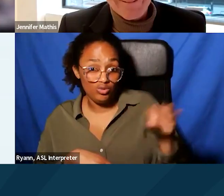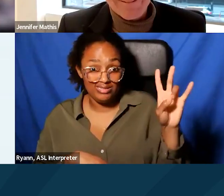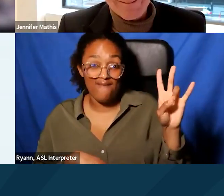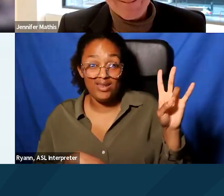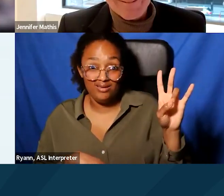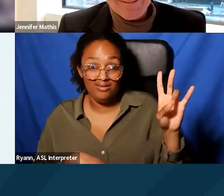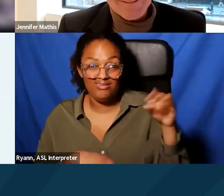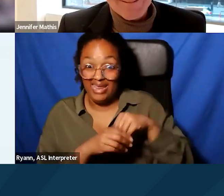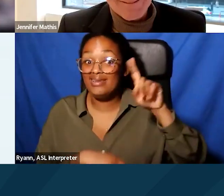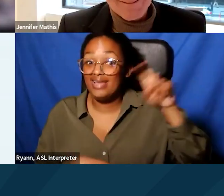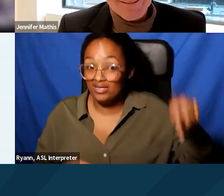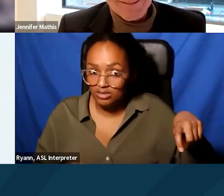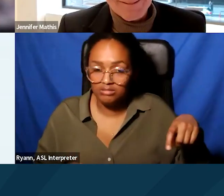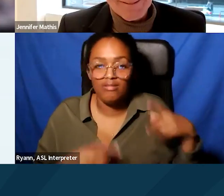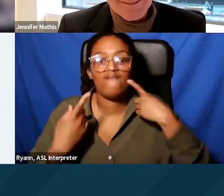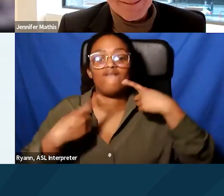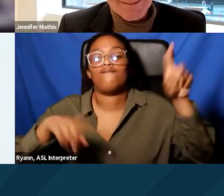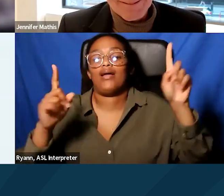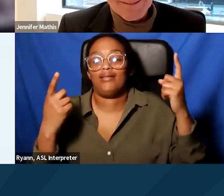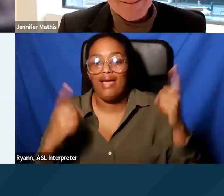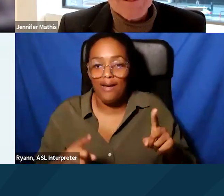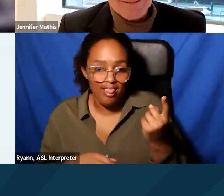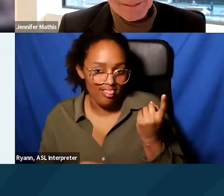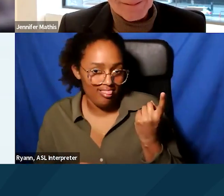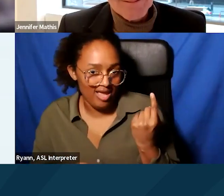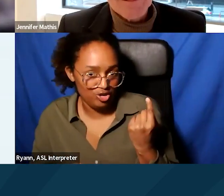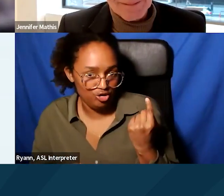And what they did, is they have to do, like, an evaluation test,